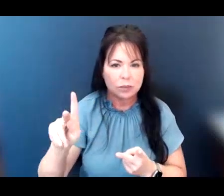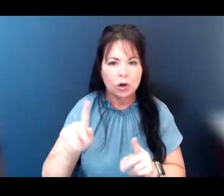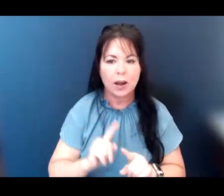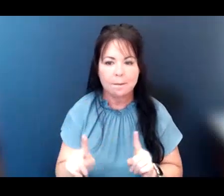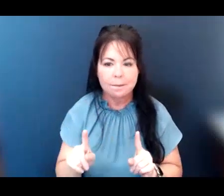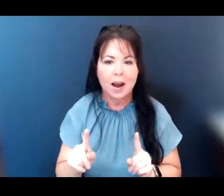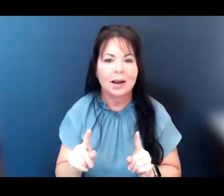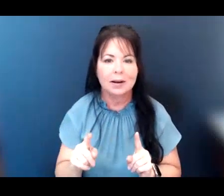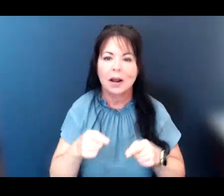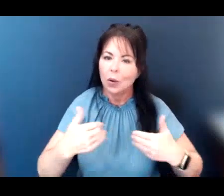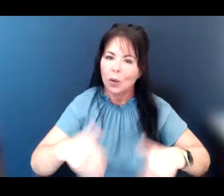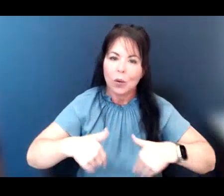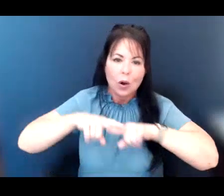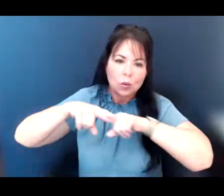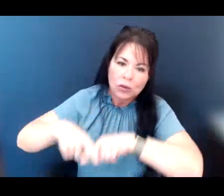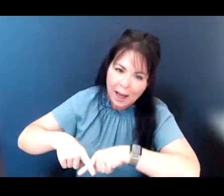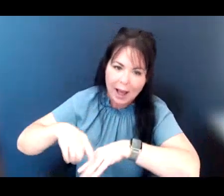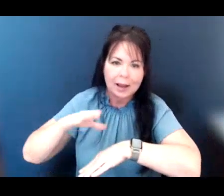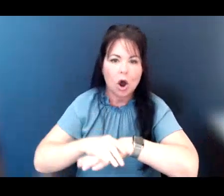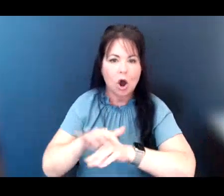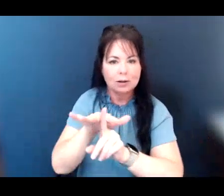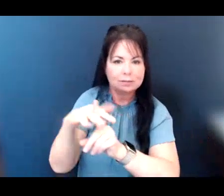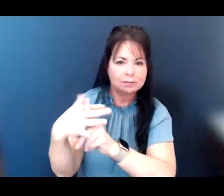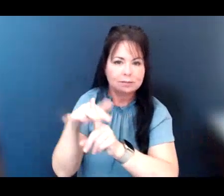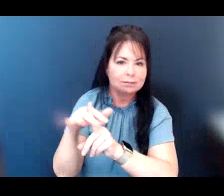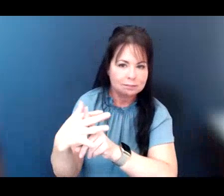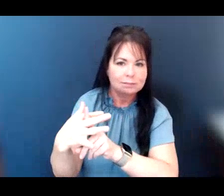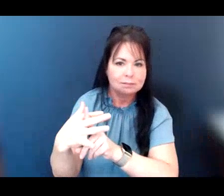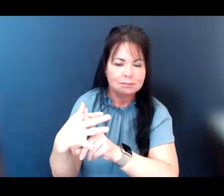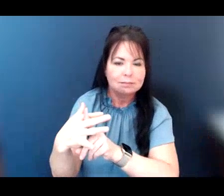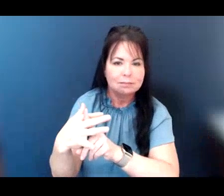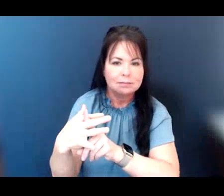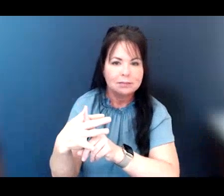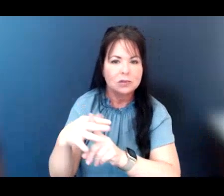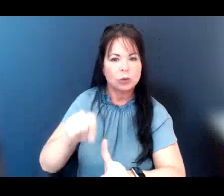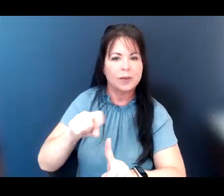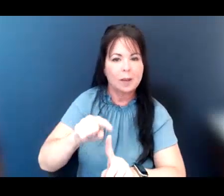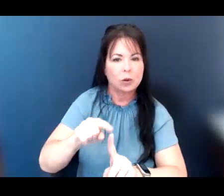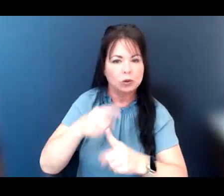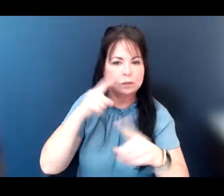you almost always have to write your own or edit what it told you. So again, you should verify.